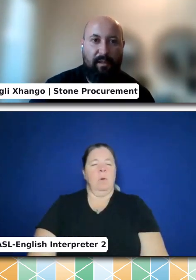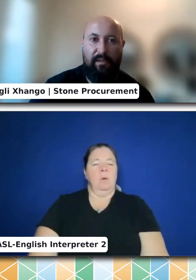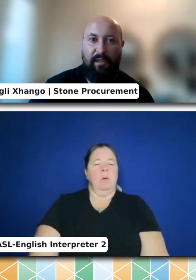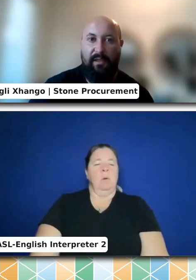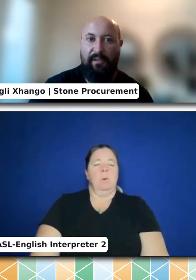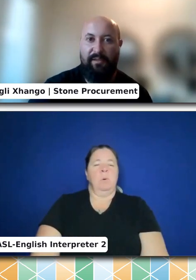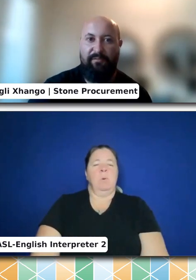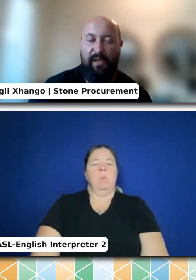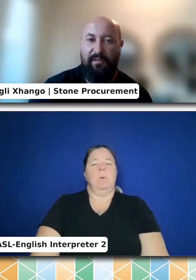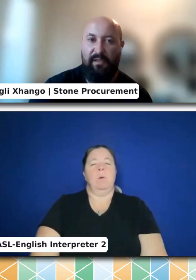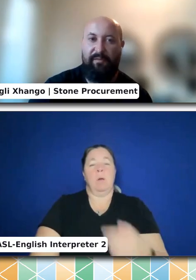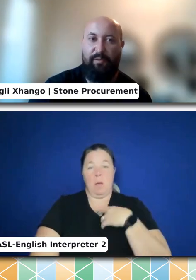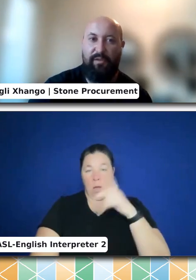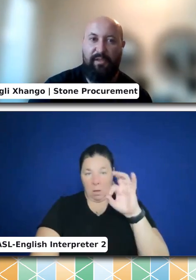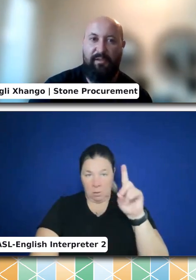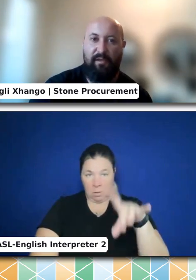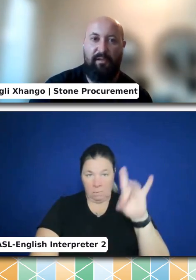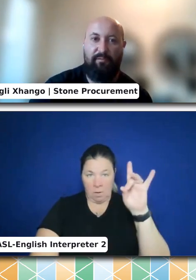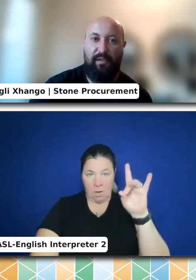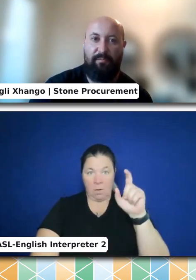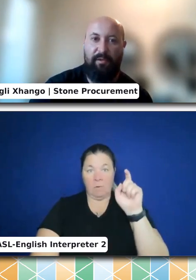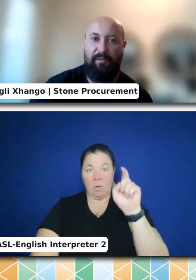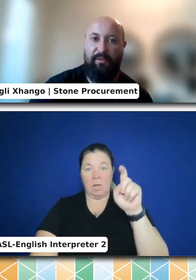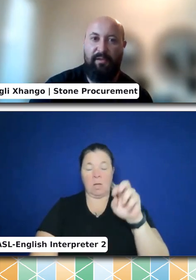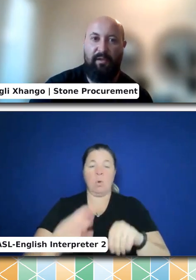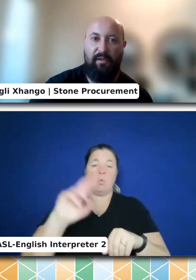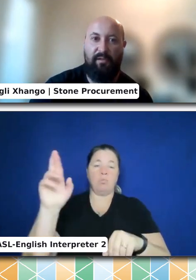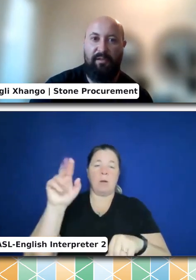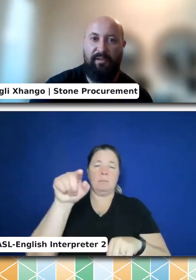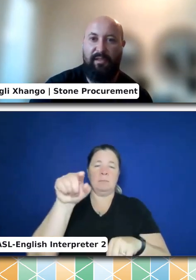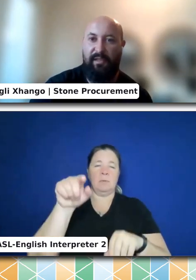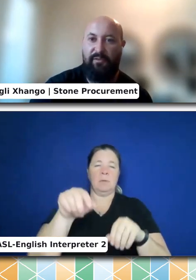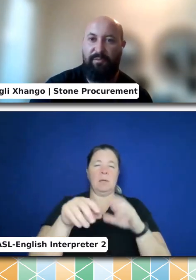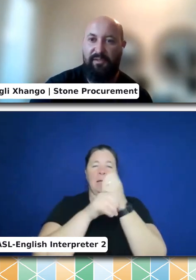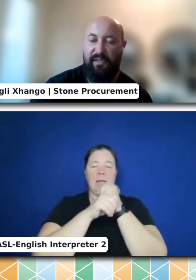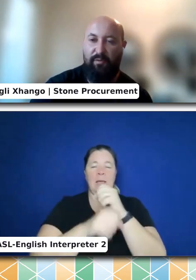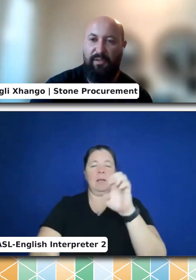And then I did find that if you click, uh, right above here on, uh, Get Enterprise Accounts.